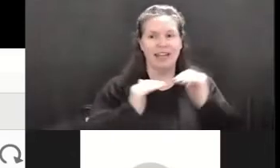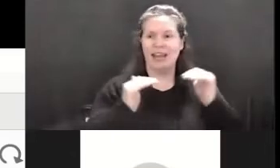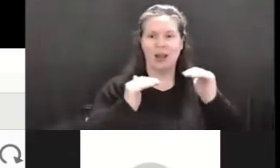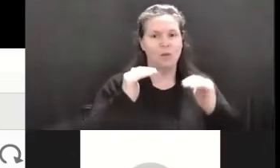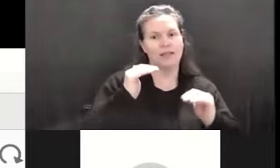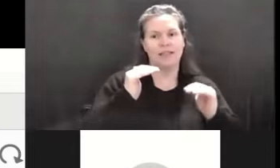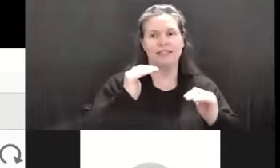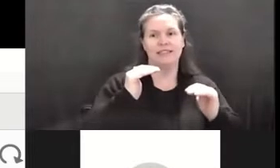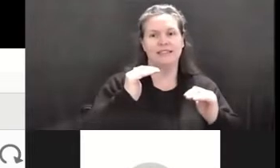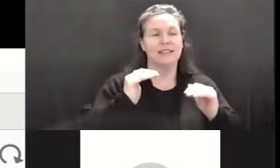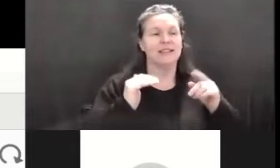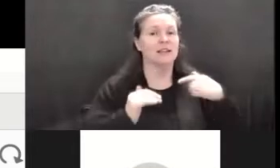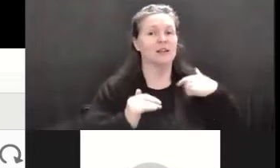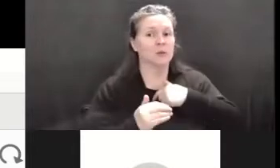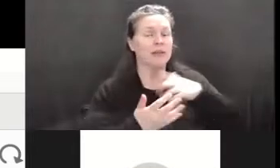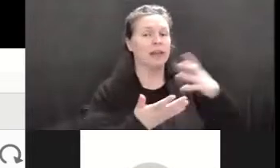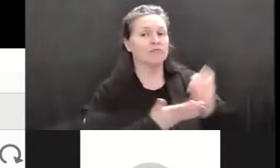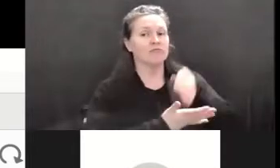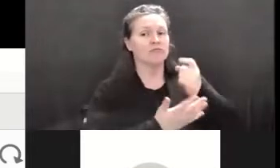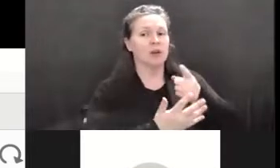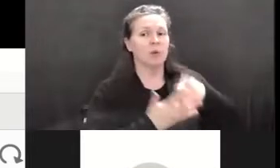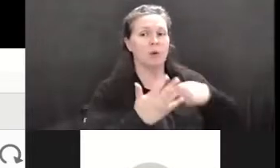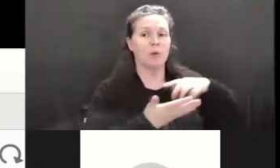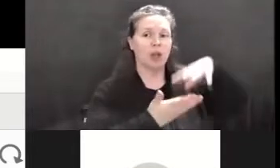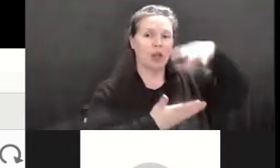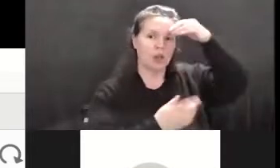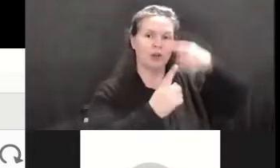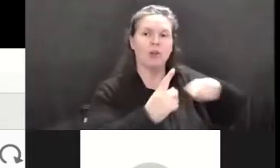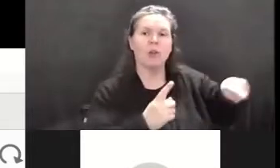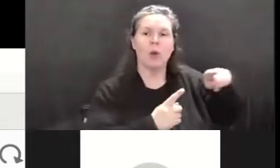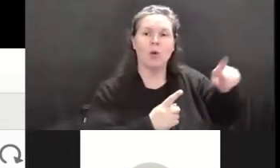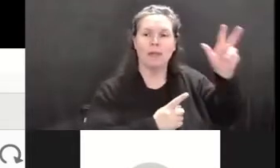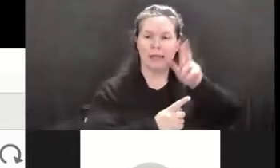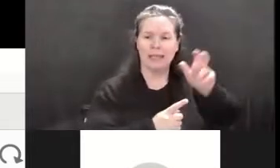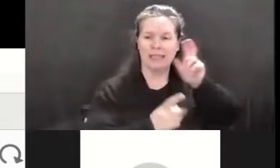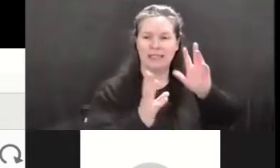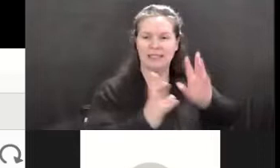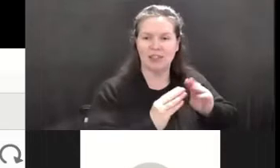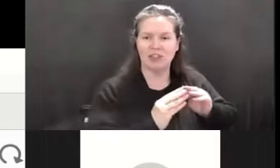and we can take from what we've learned from those listening sessions and really connect it to solutions